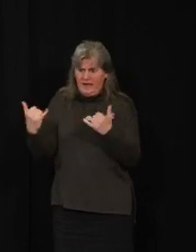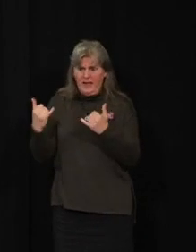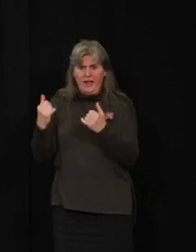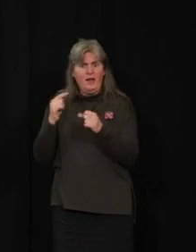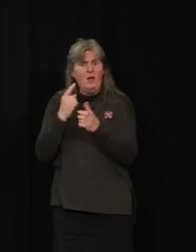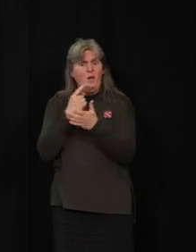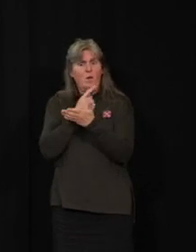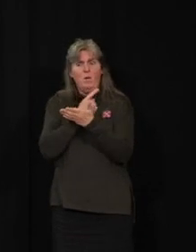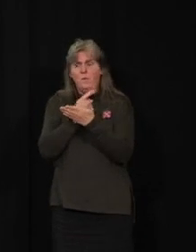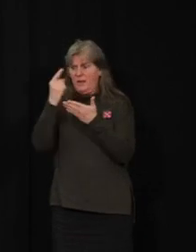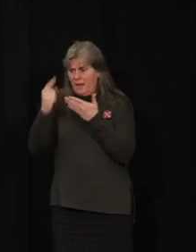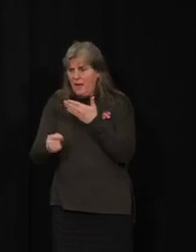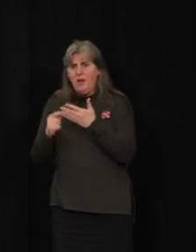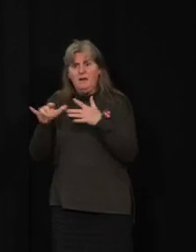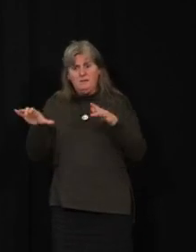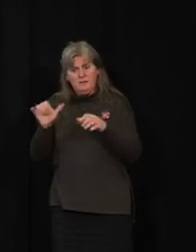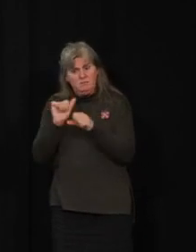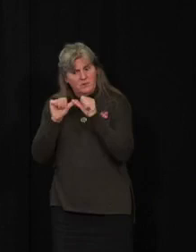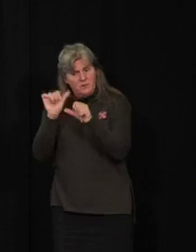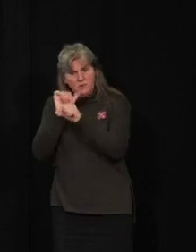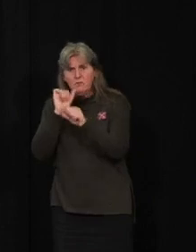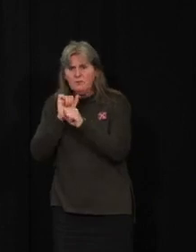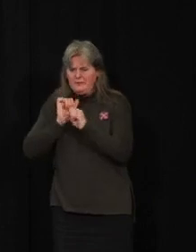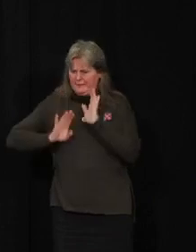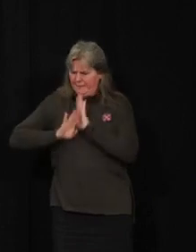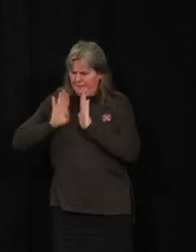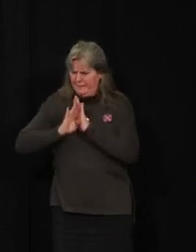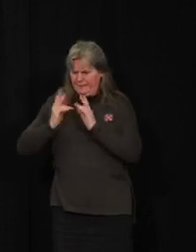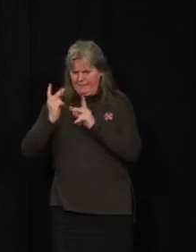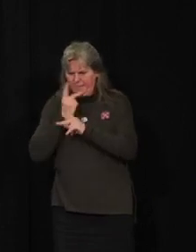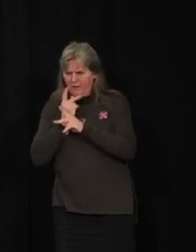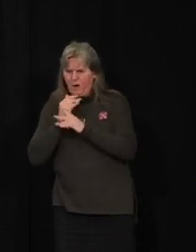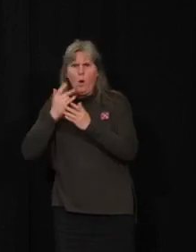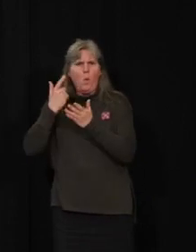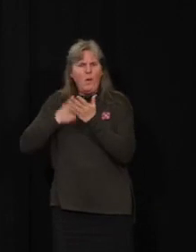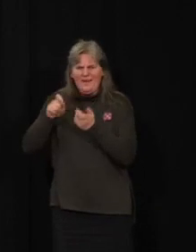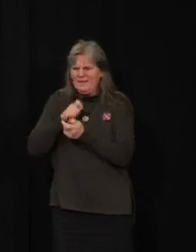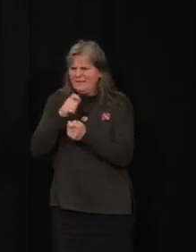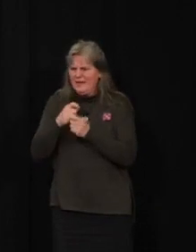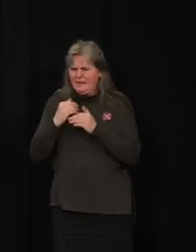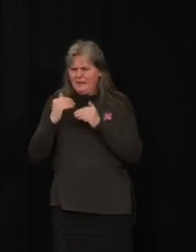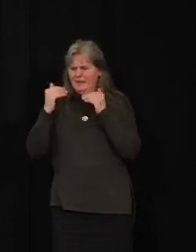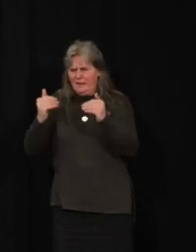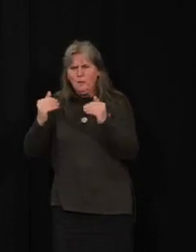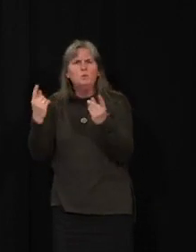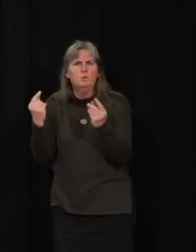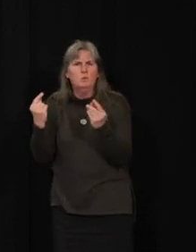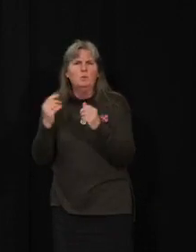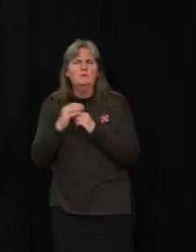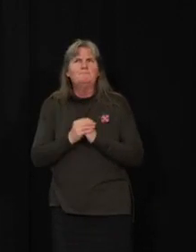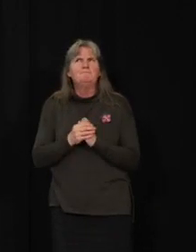have more to offer. But right now it is really important that we maintain what we have been saying all along.